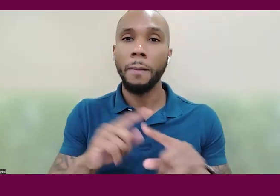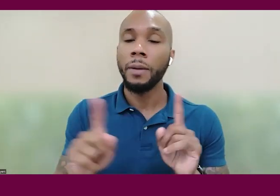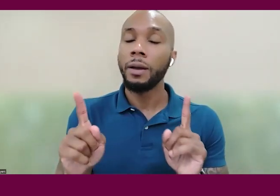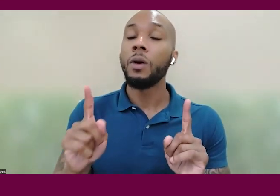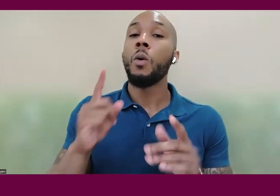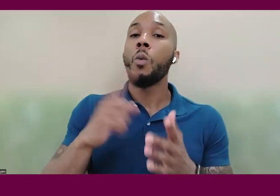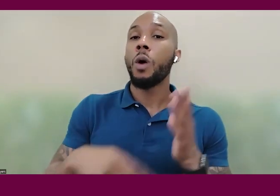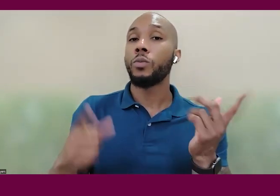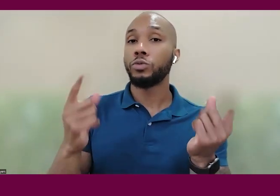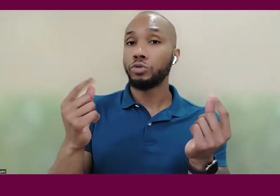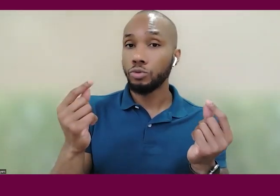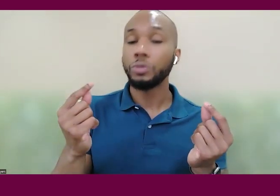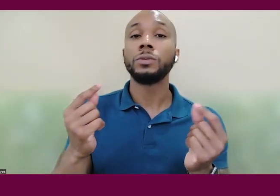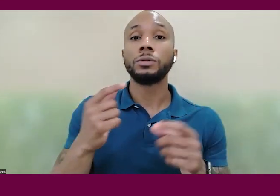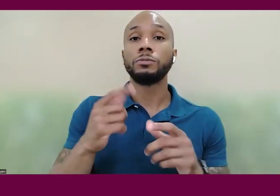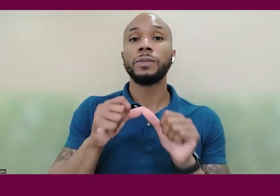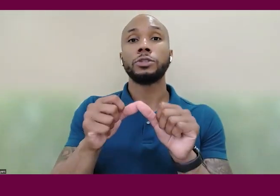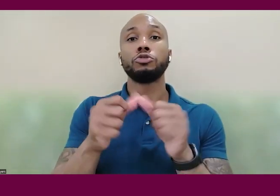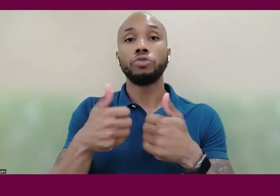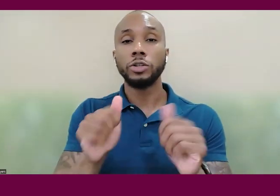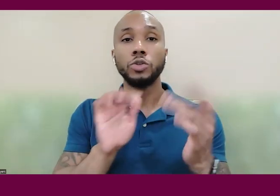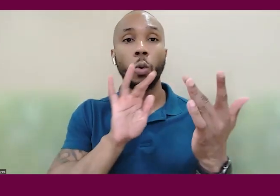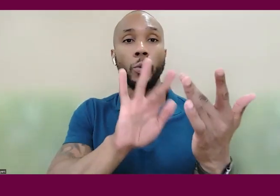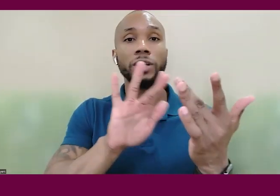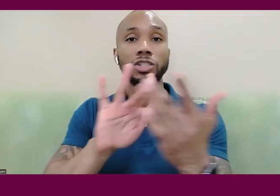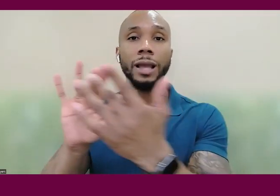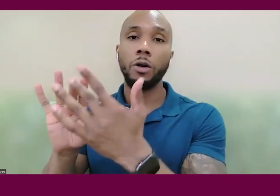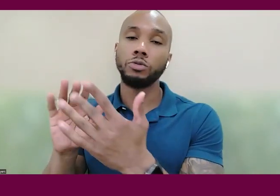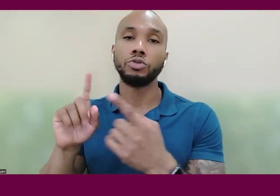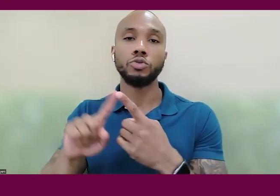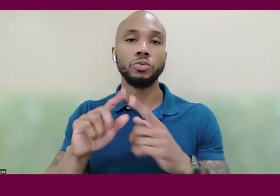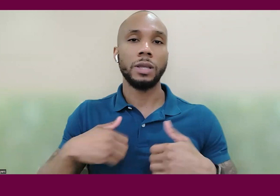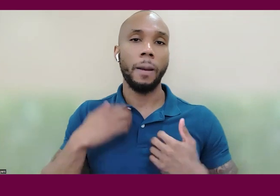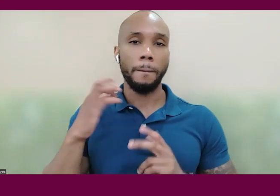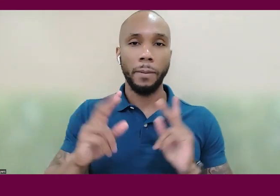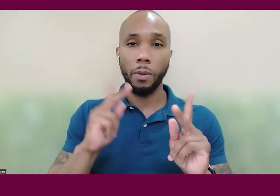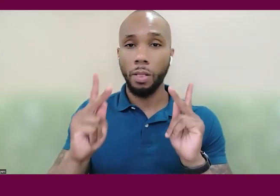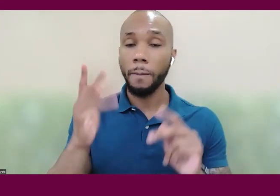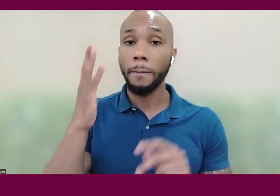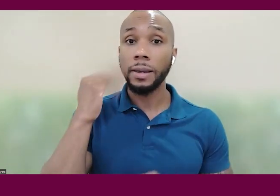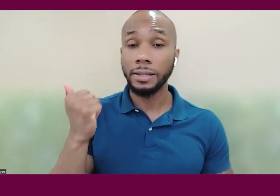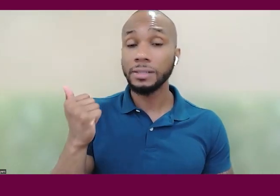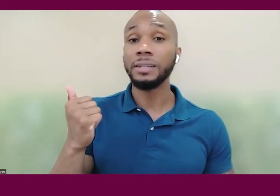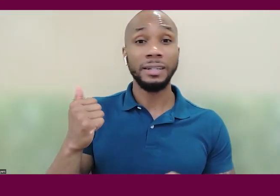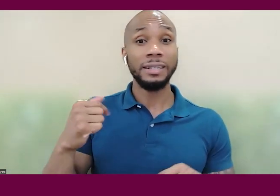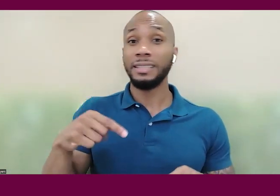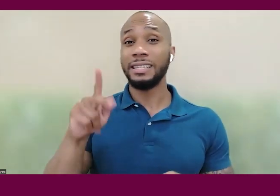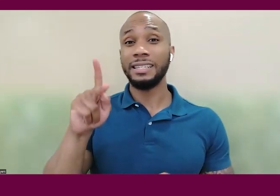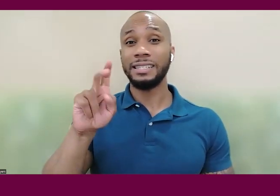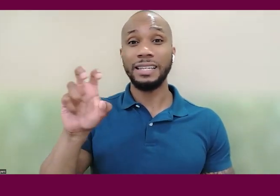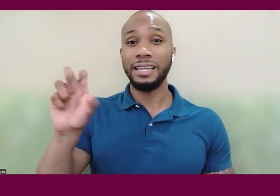But I think what we have to do is continue to try to reach out to young folks because these knees ain't the same.